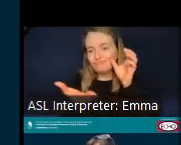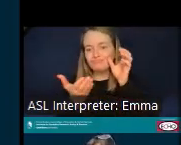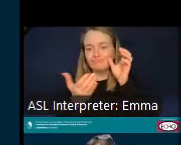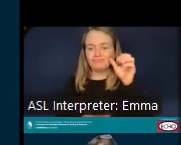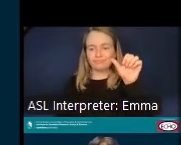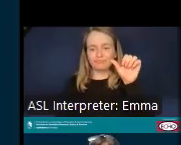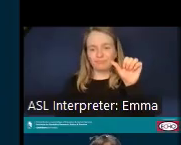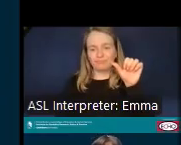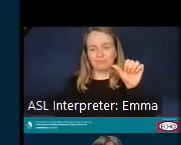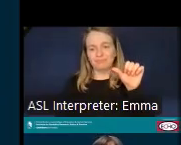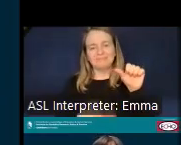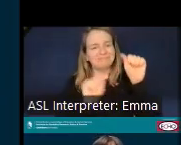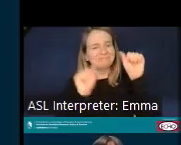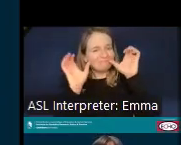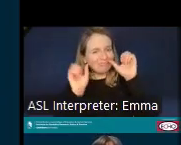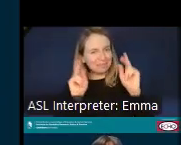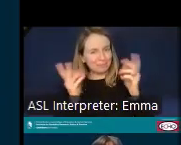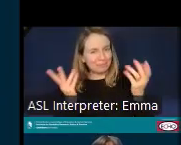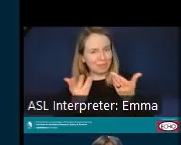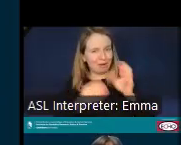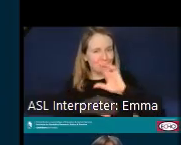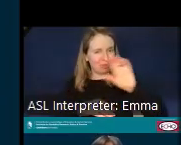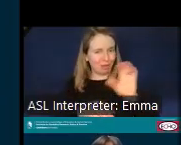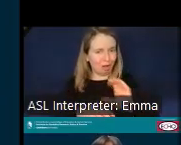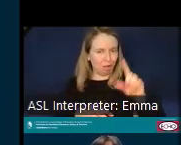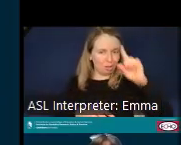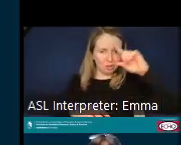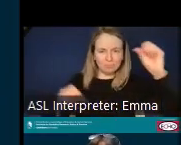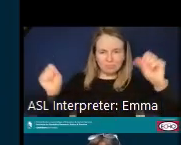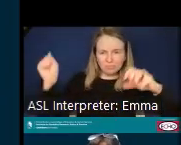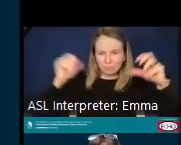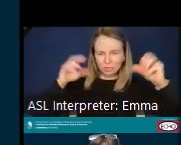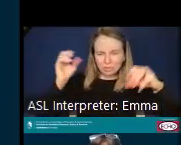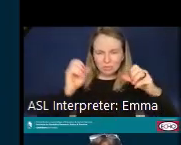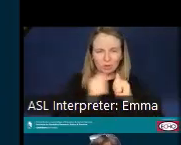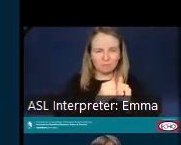people on this call, and brainstorming those families or